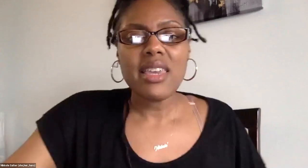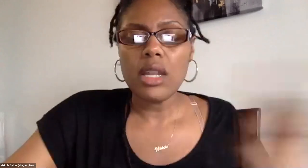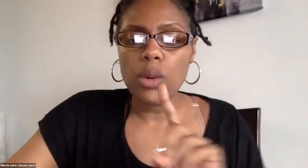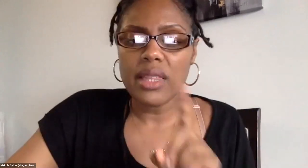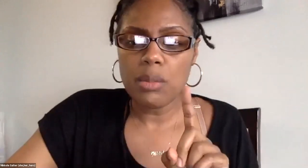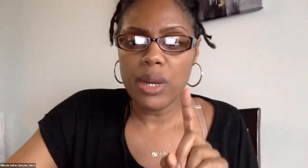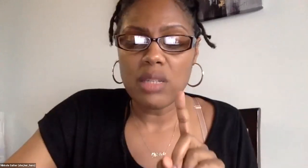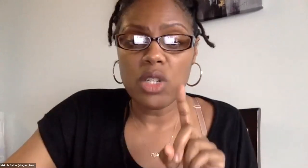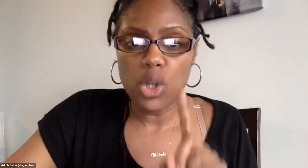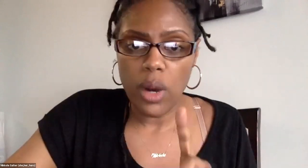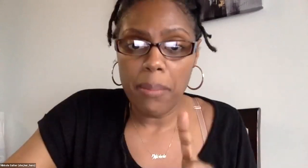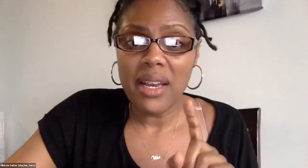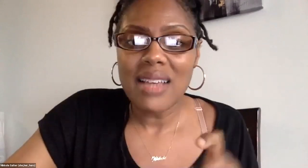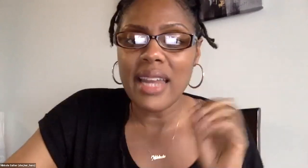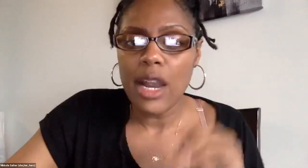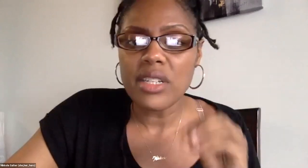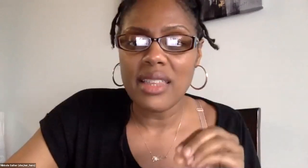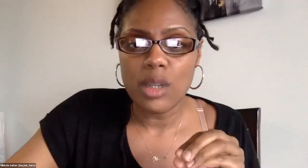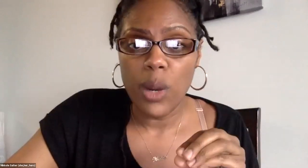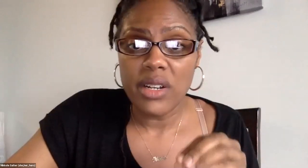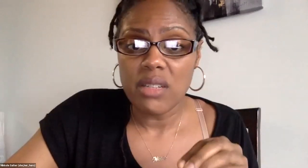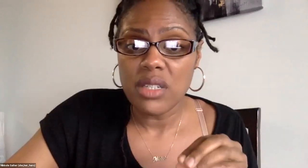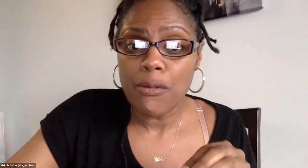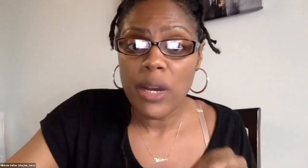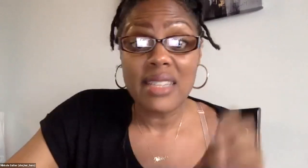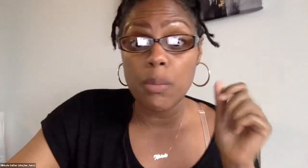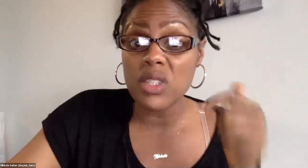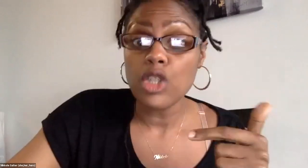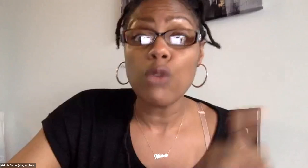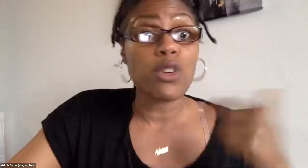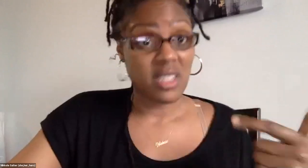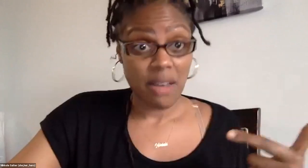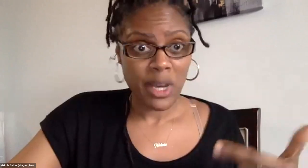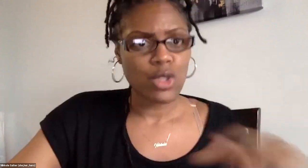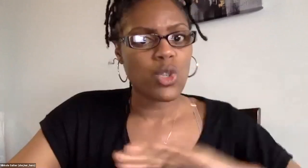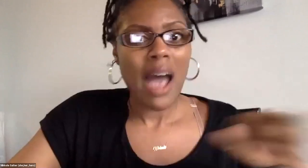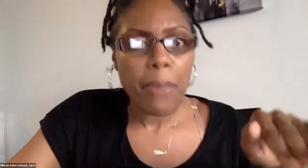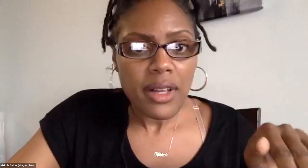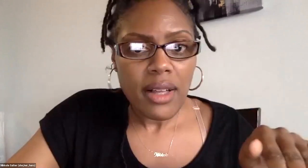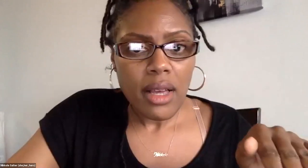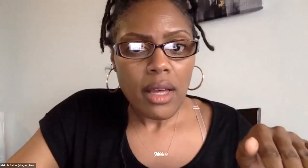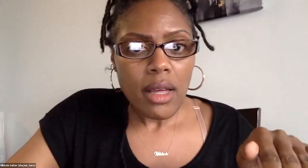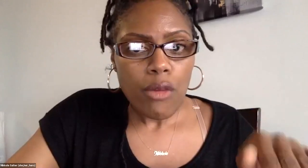And yet knowing this brings me joy because inherent in this awareness of suffering is the potential for the suffering to stop,